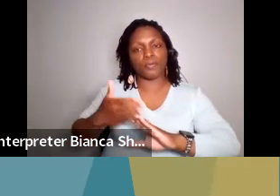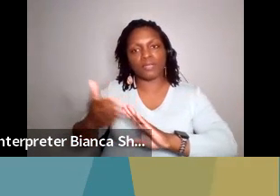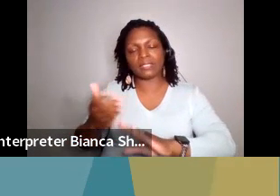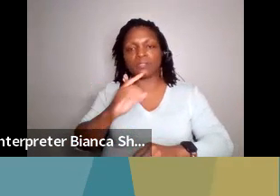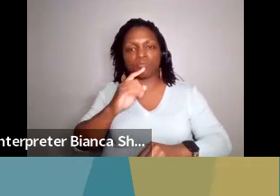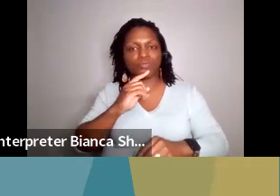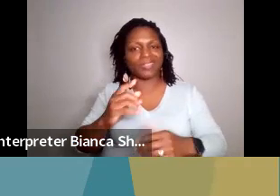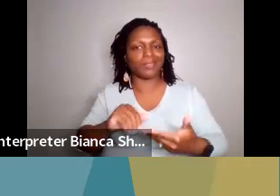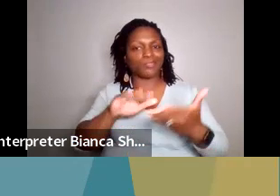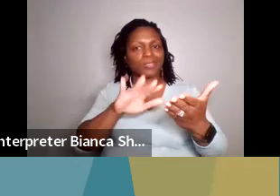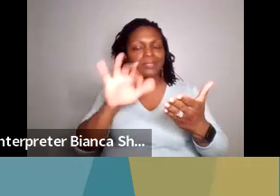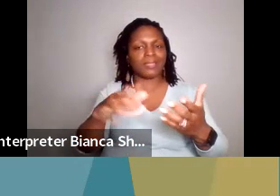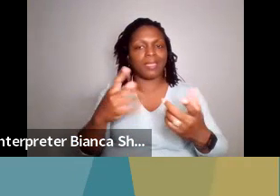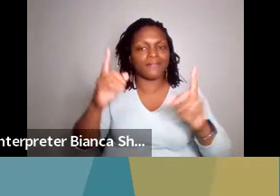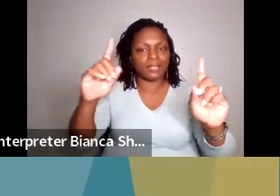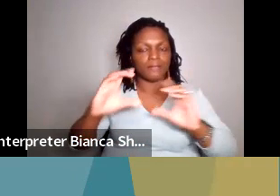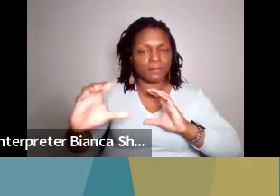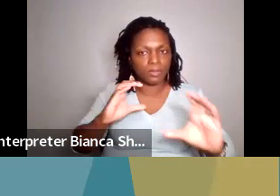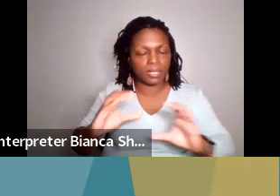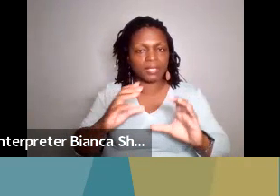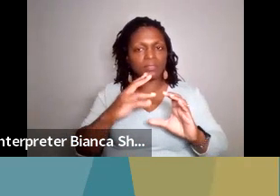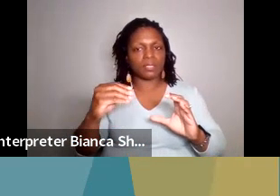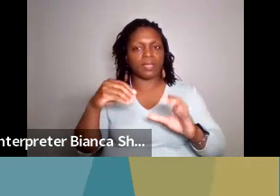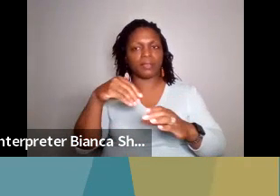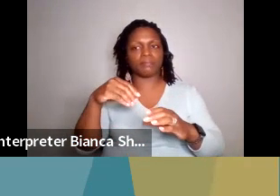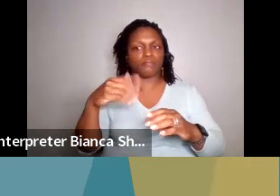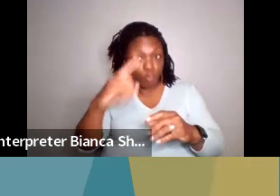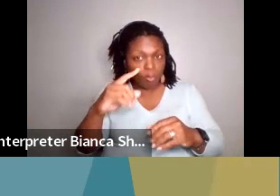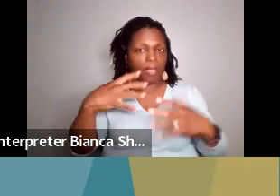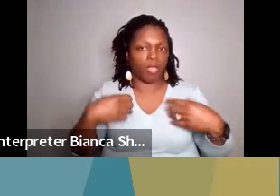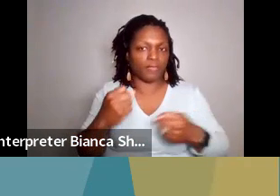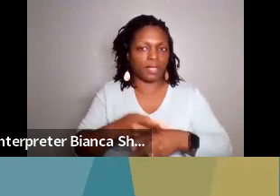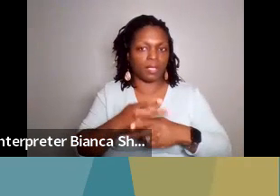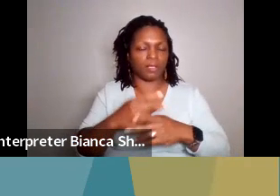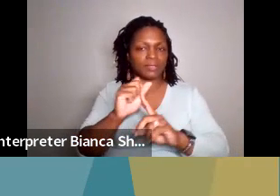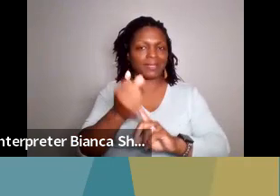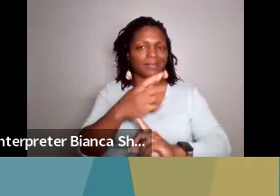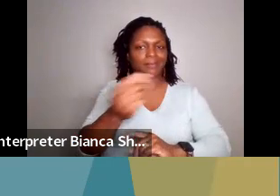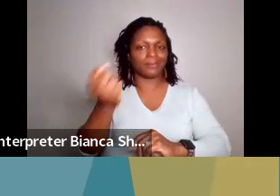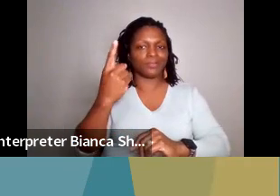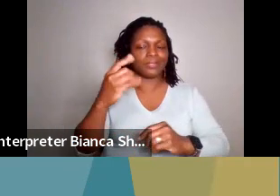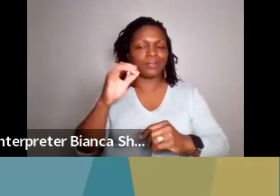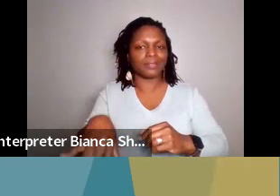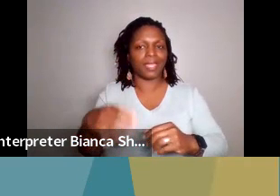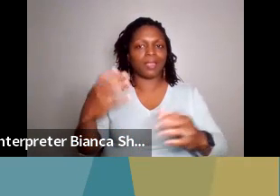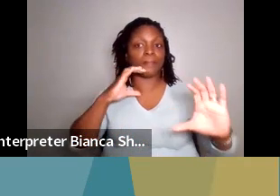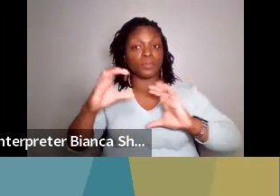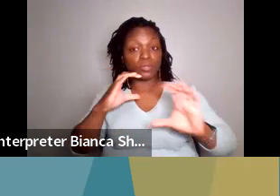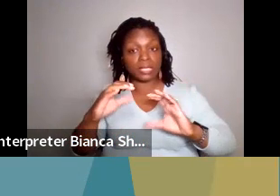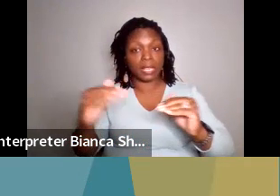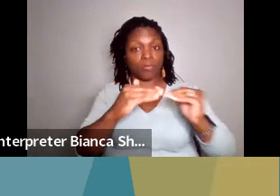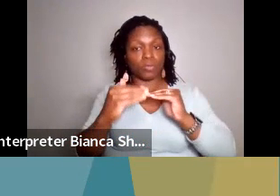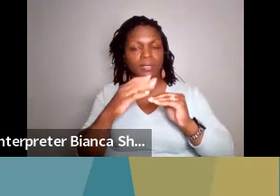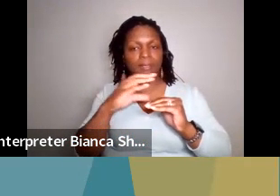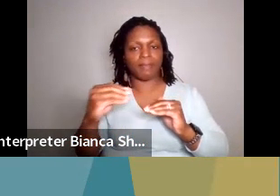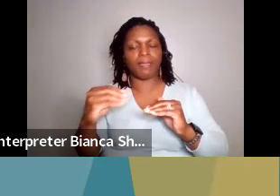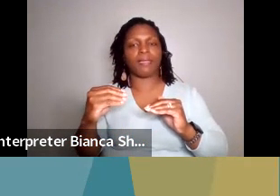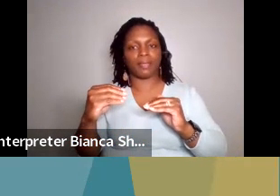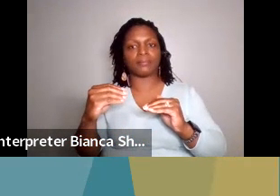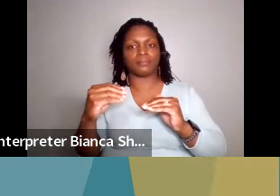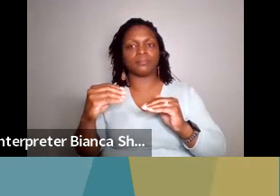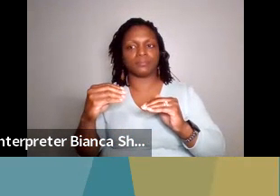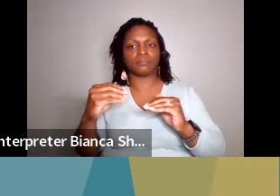So it's really addressing effective, communication in healthcare settings and understanding that communication, equity and access is health, equity, and access.